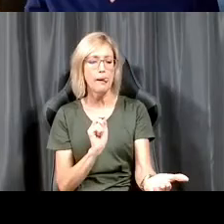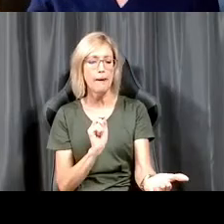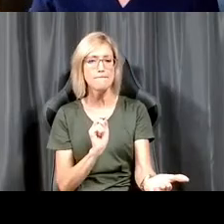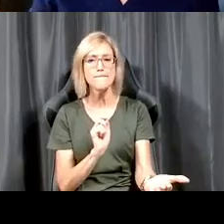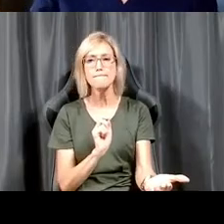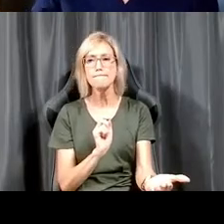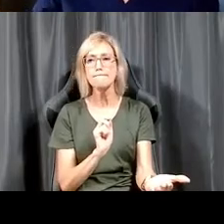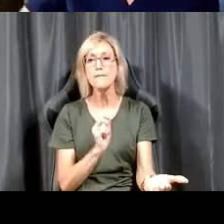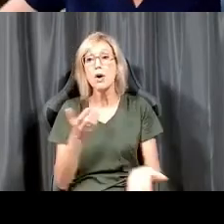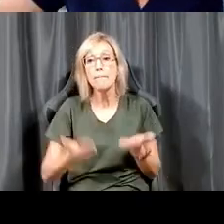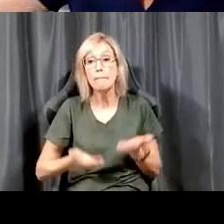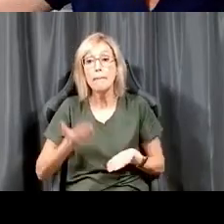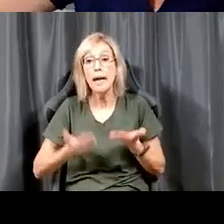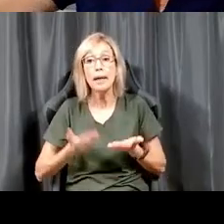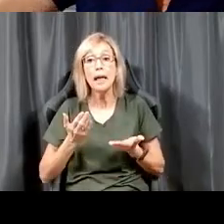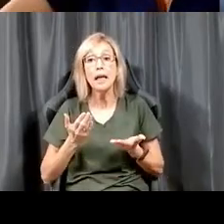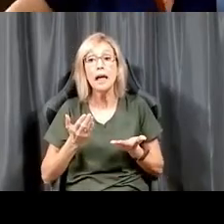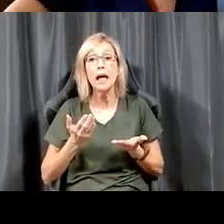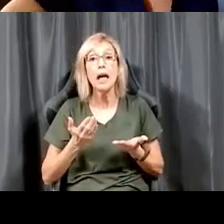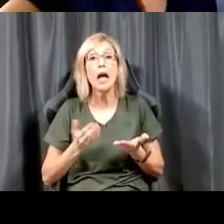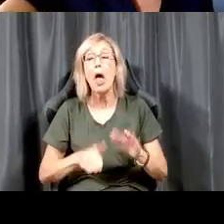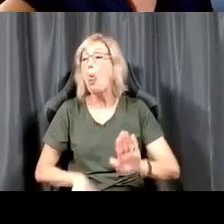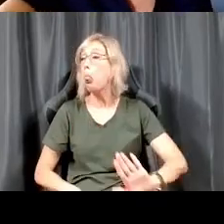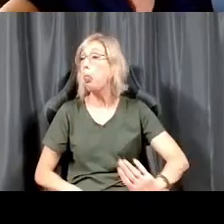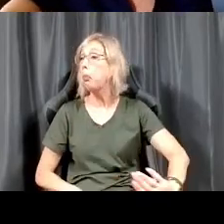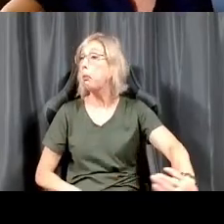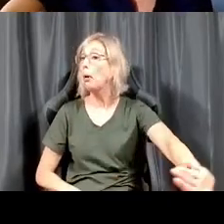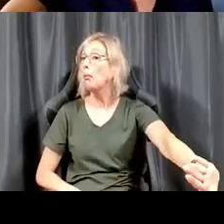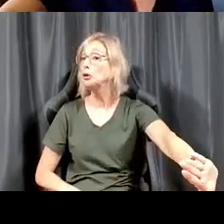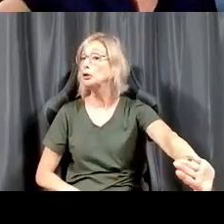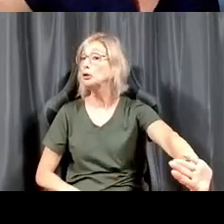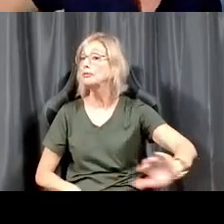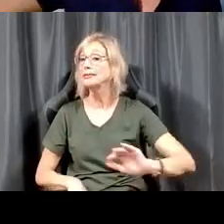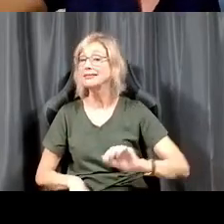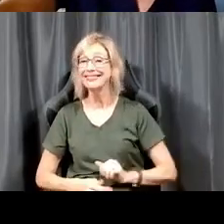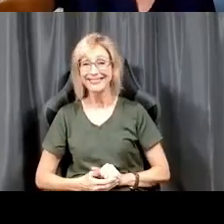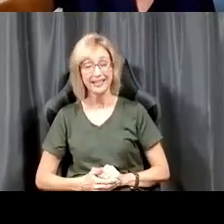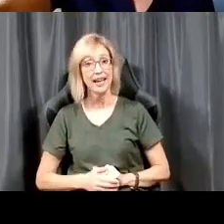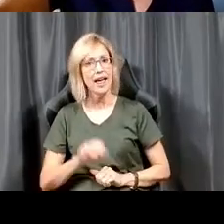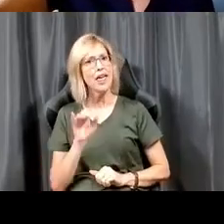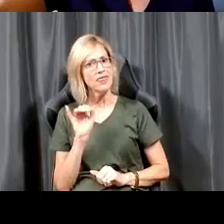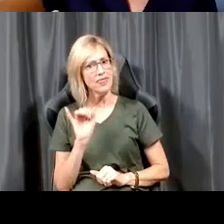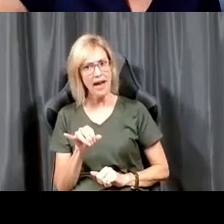Or maybe we're going to push it away from us. That is second step even.